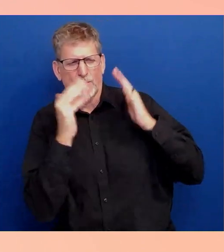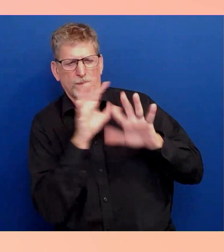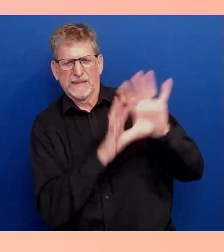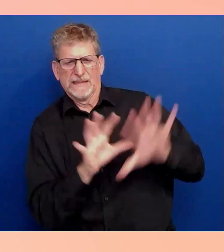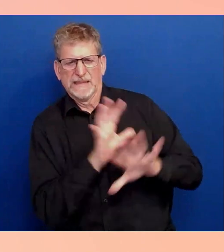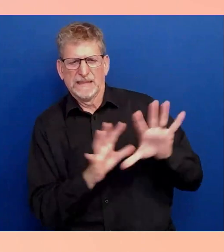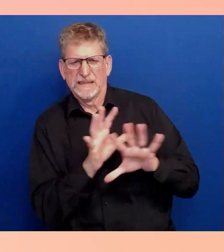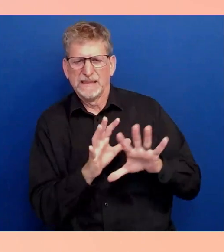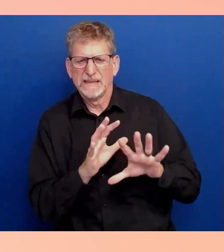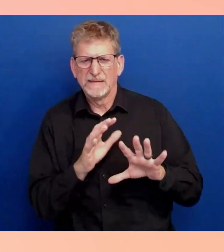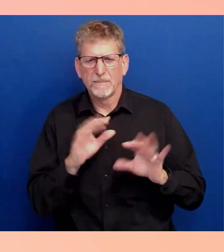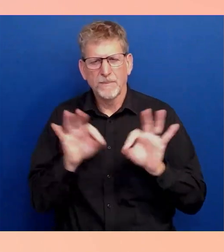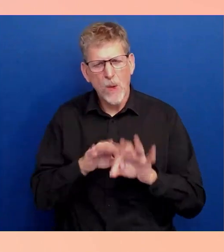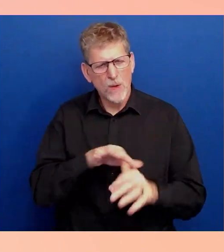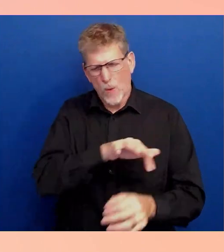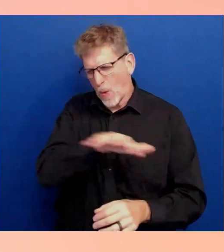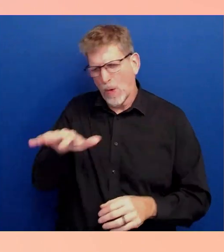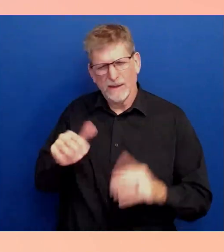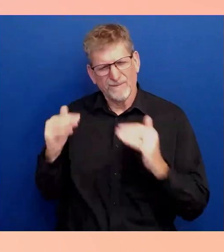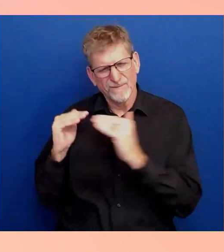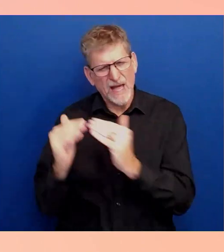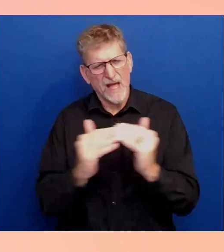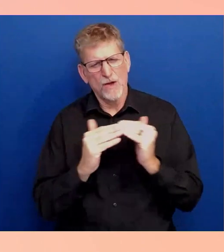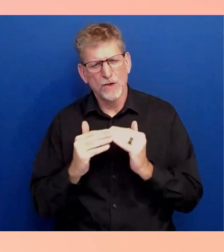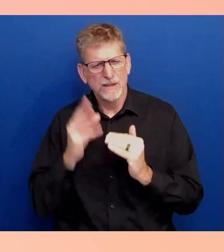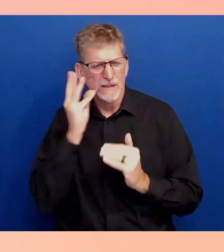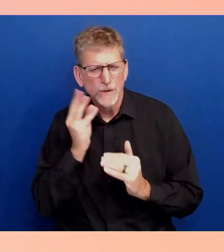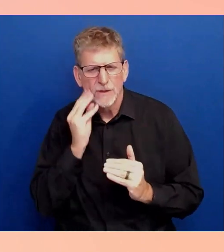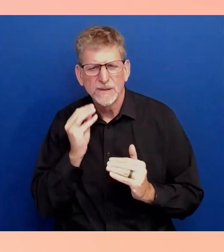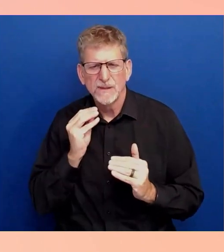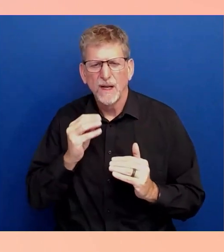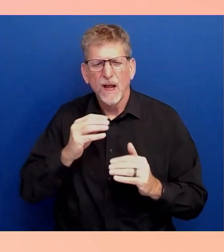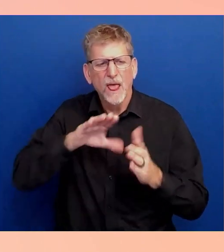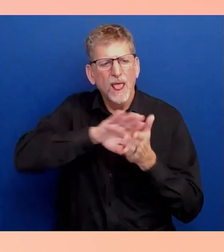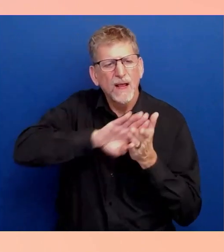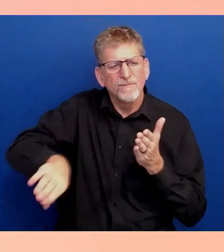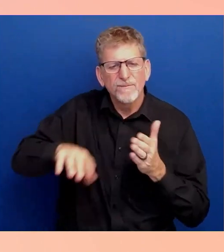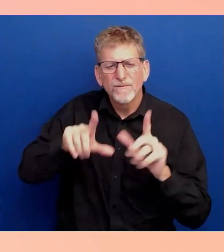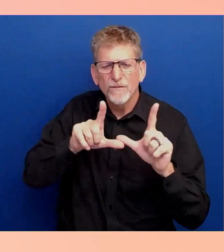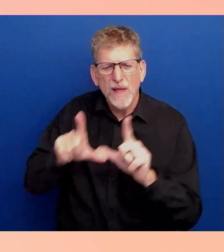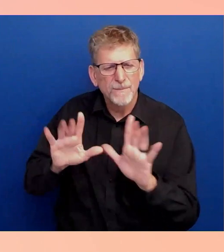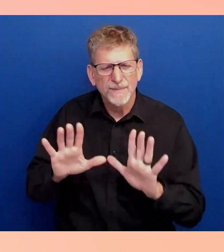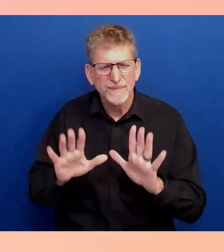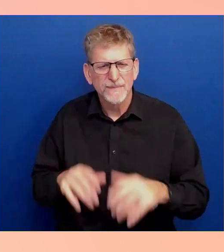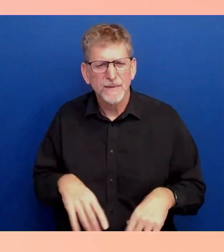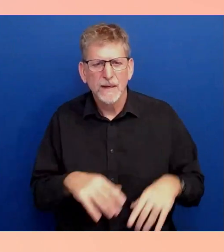Software Engineer, Azure Mobile App. That's a personal story from one of my team members.